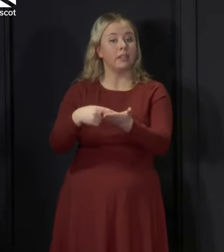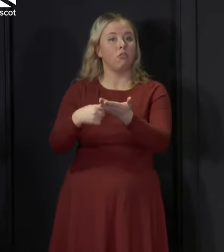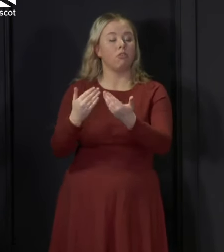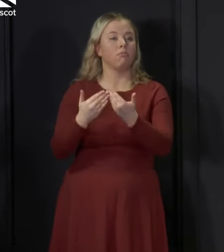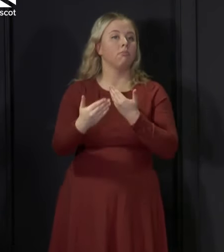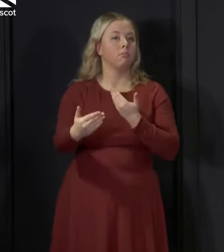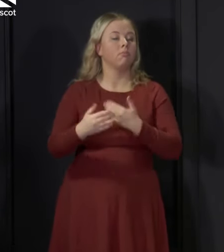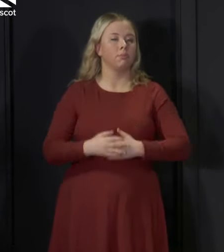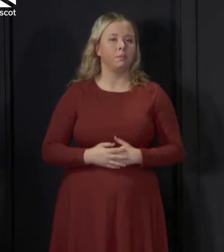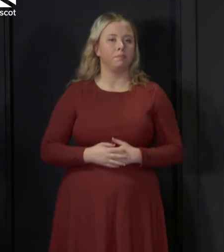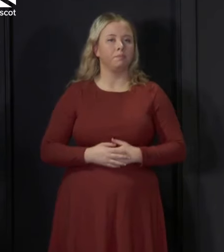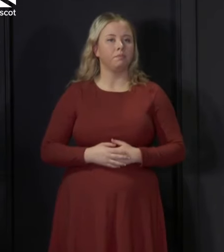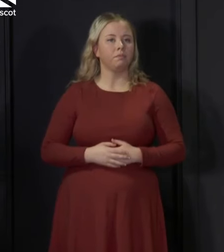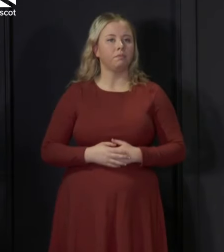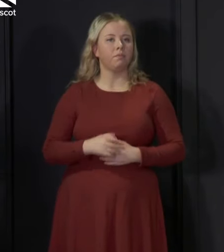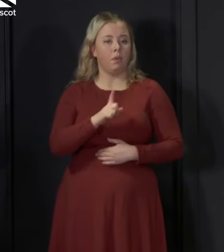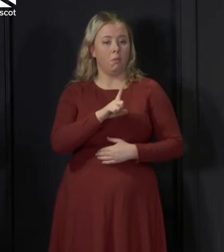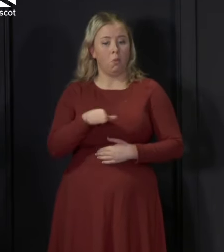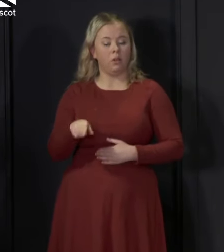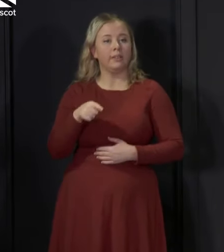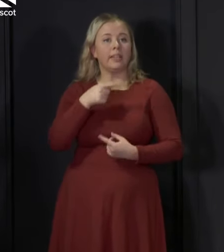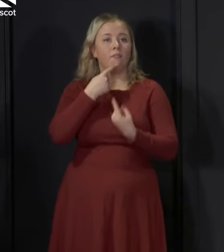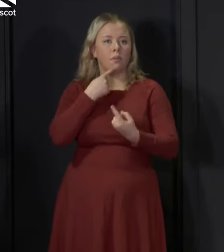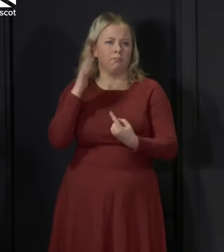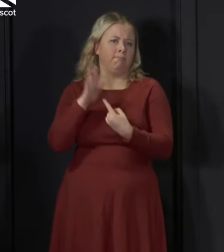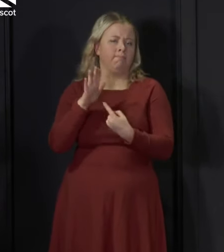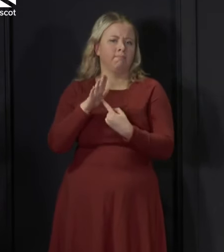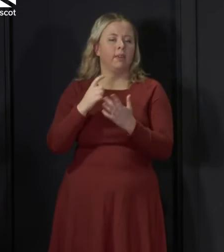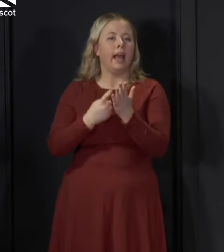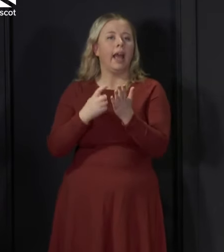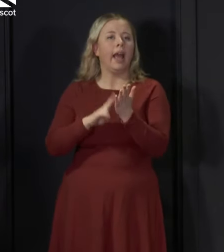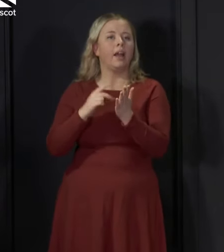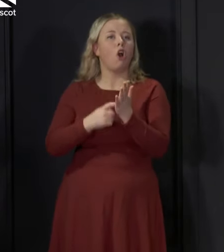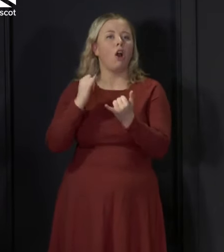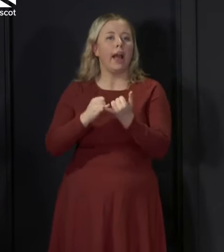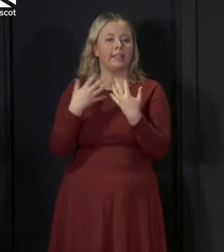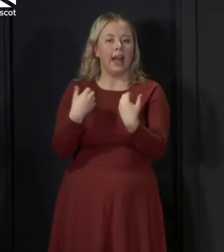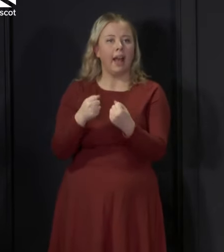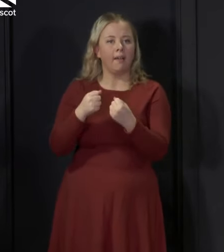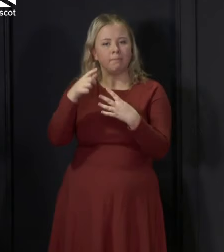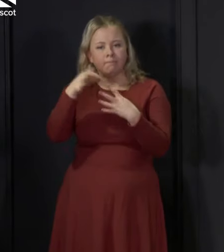Now because of the importance of this information, NRS once again provided breakdowns of these